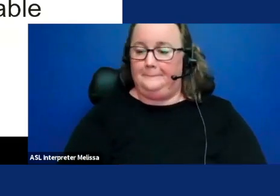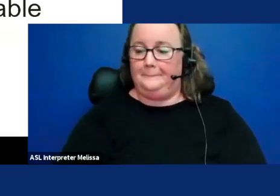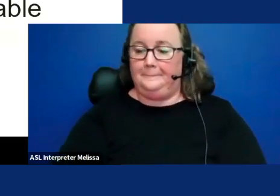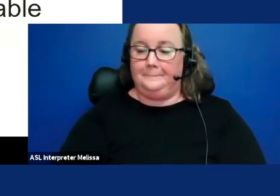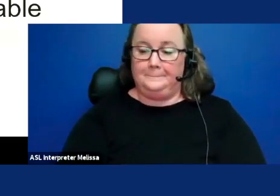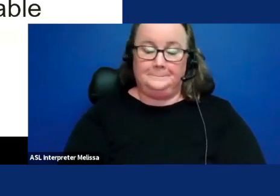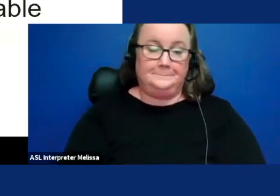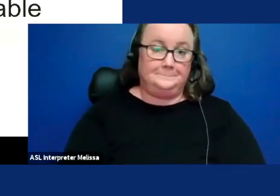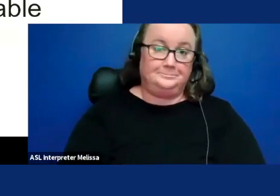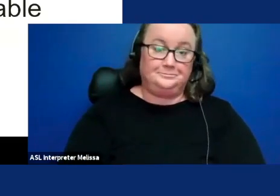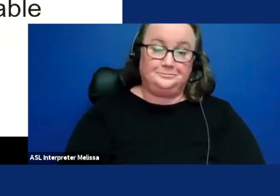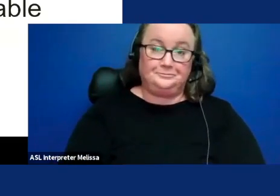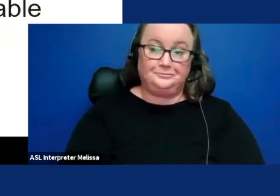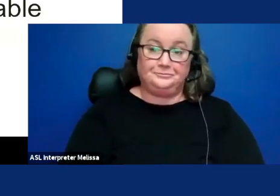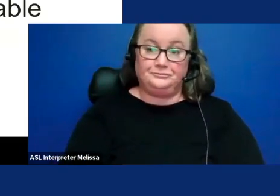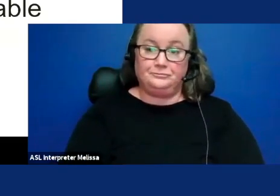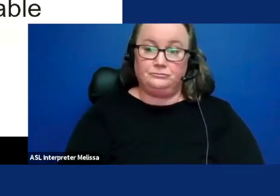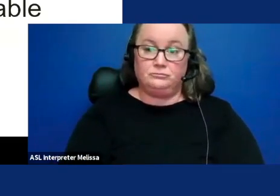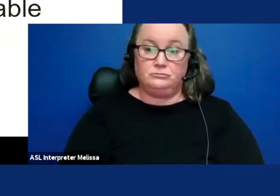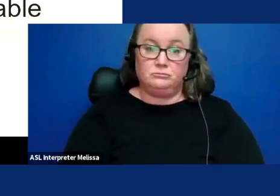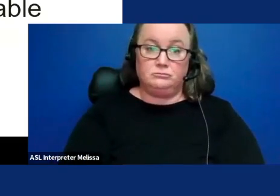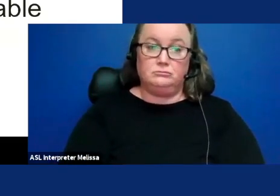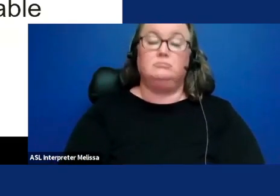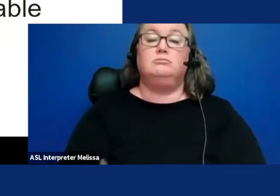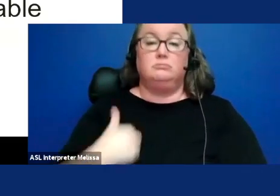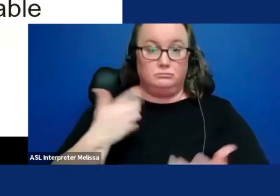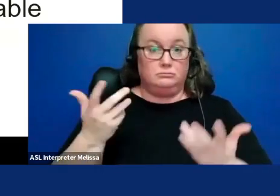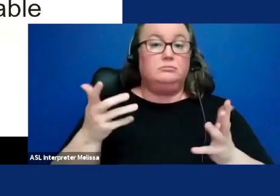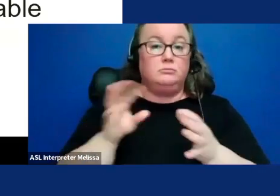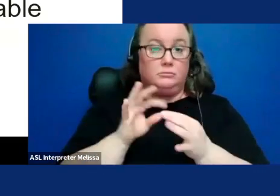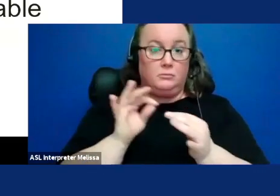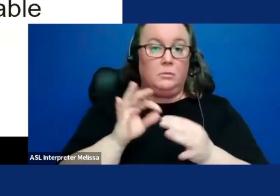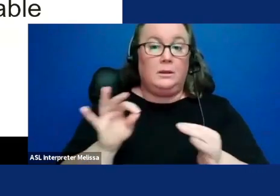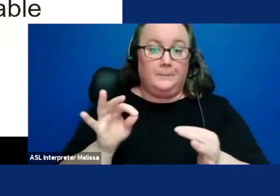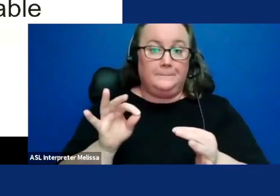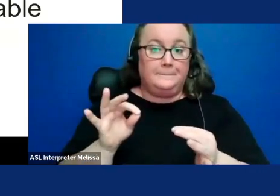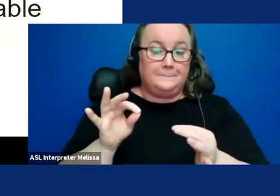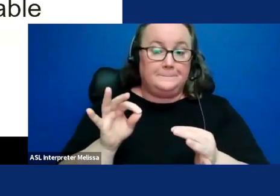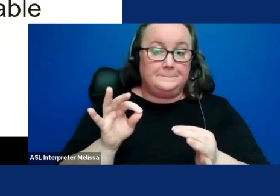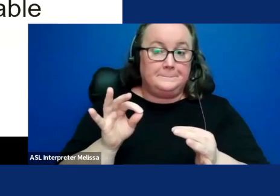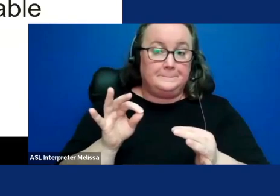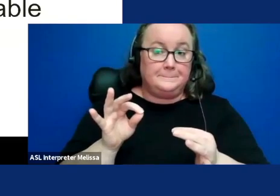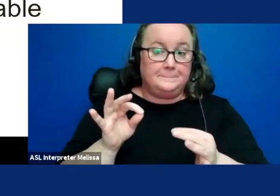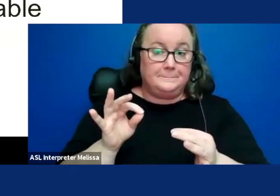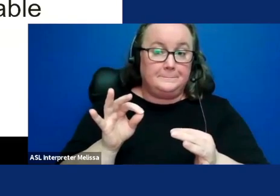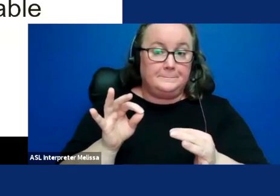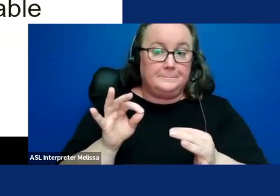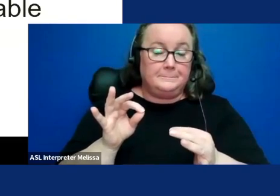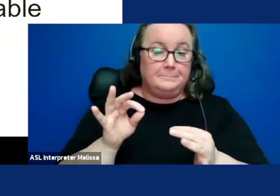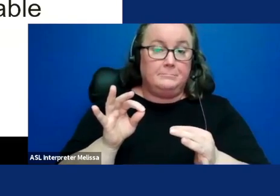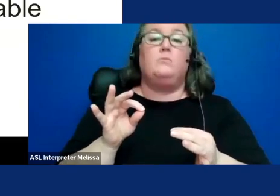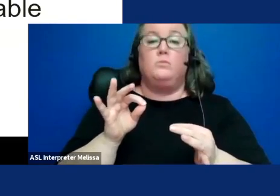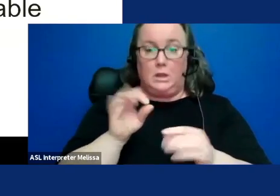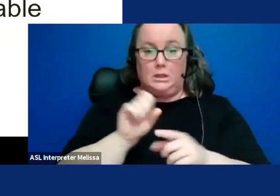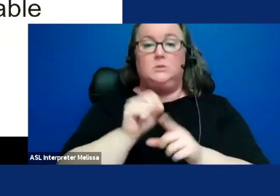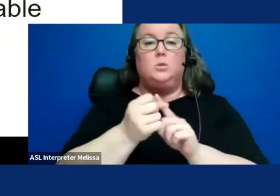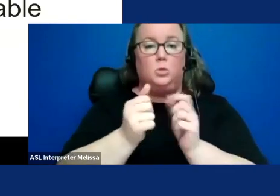I also mentioned the case around self identification earlier on that I'm going to talk about now.